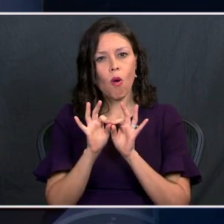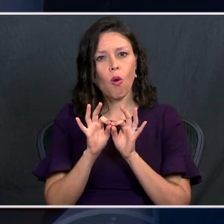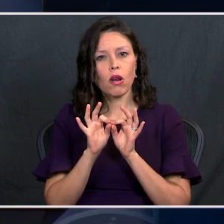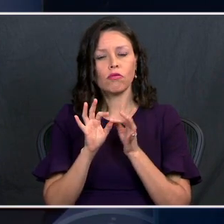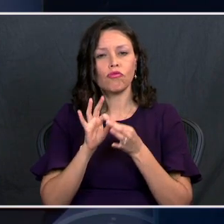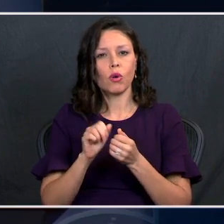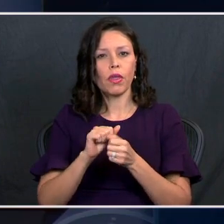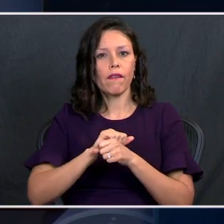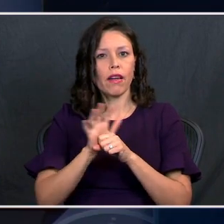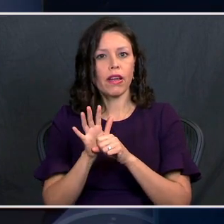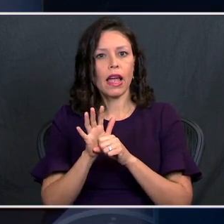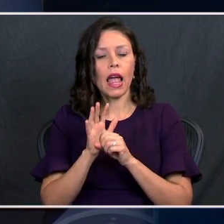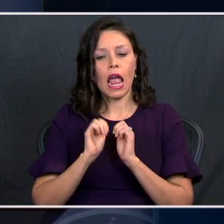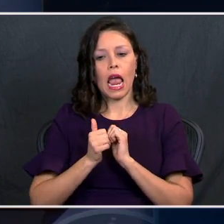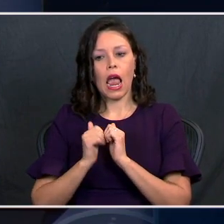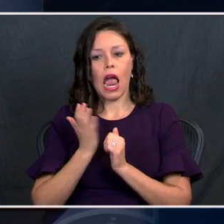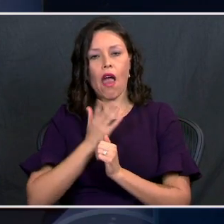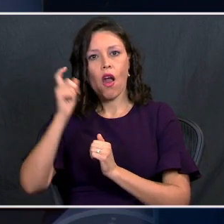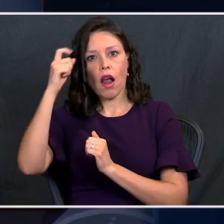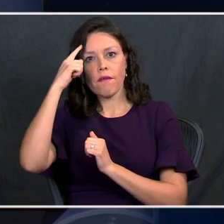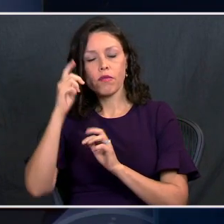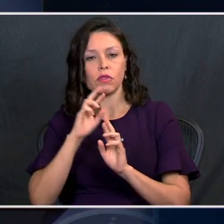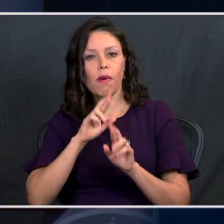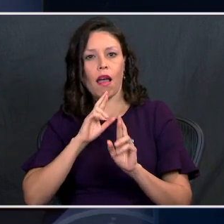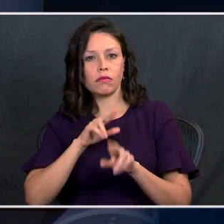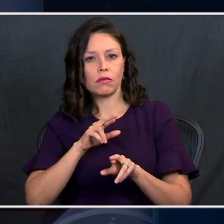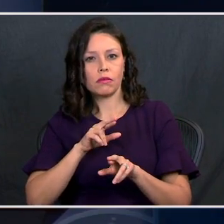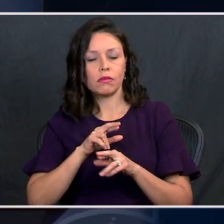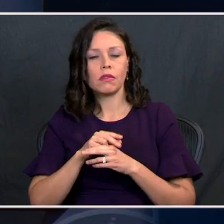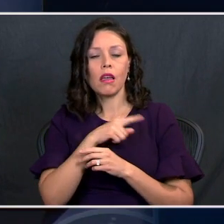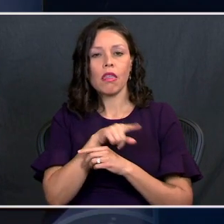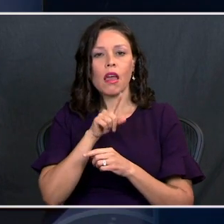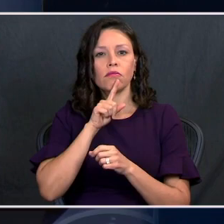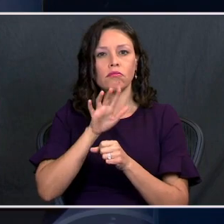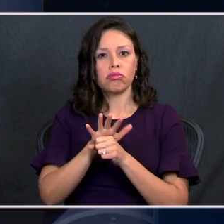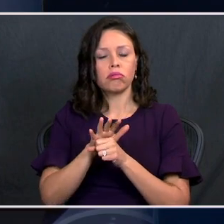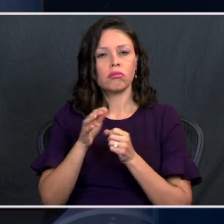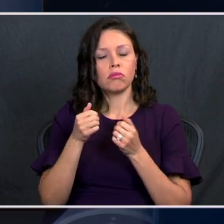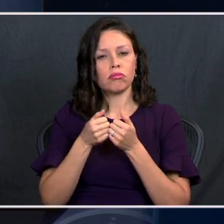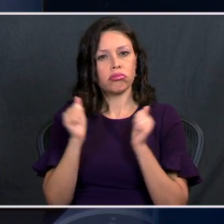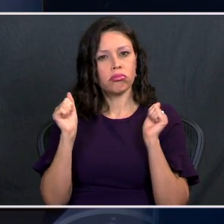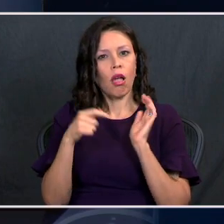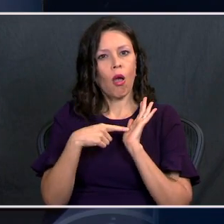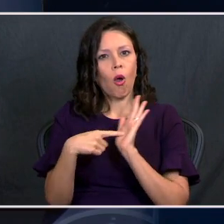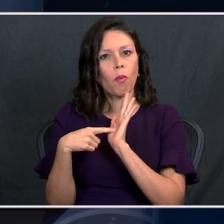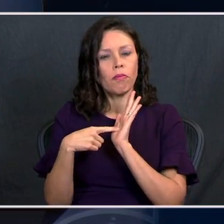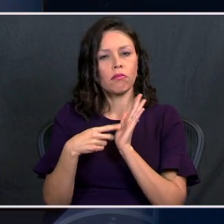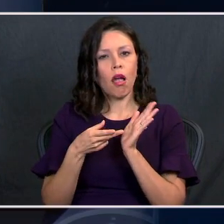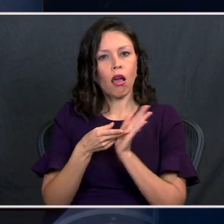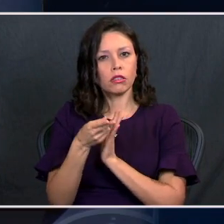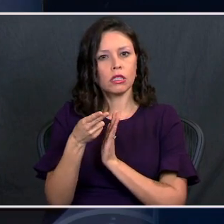and our government's response. They're a reflection of our commitment to being transparent and honest with the public about the pandemic